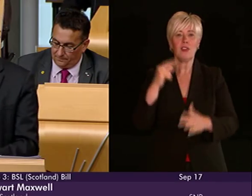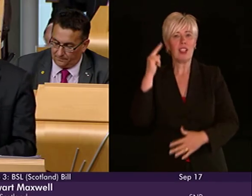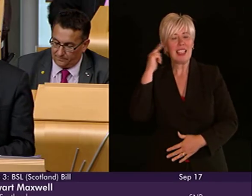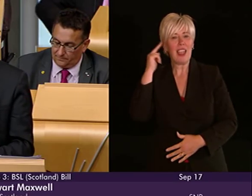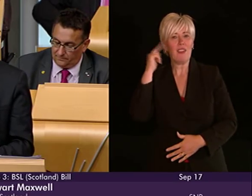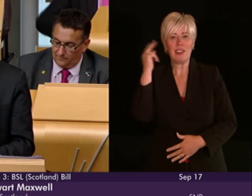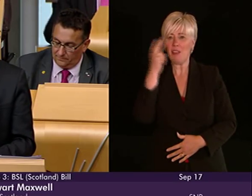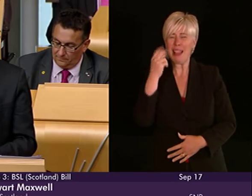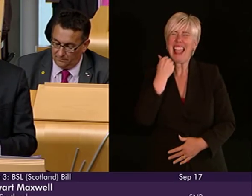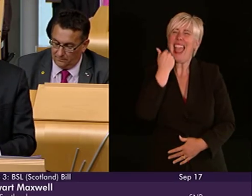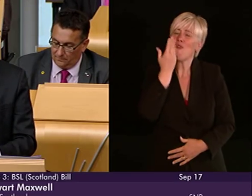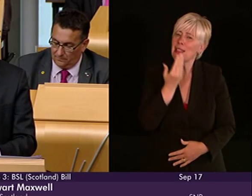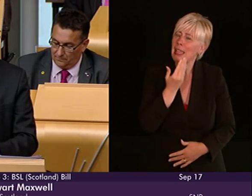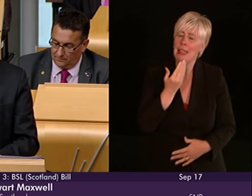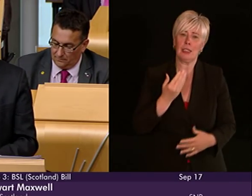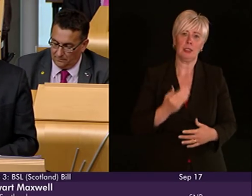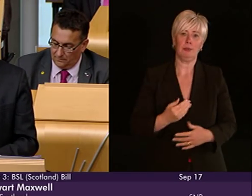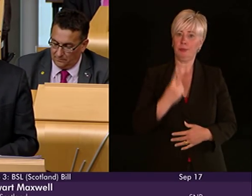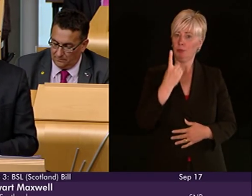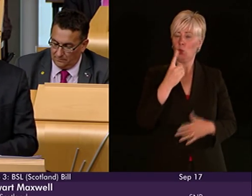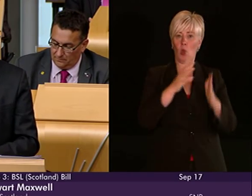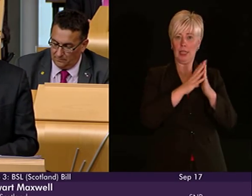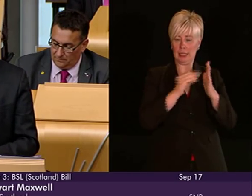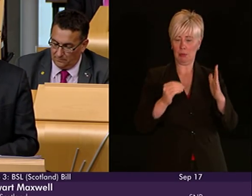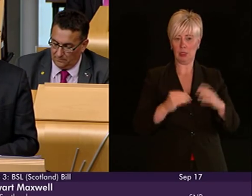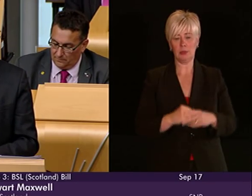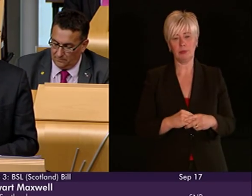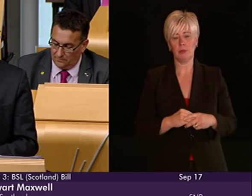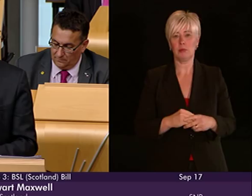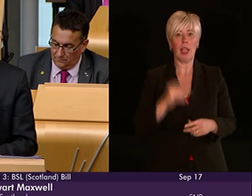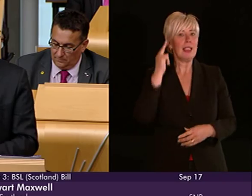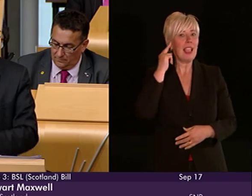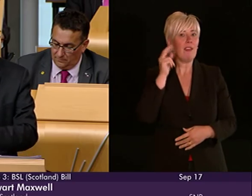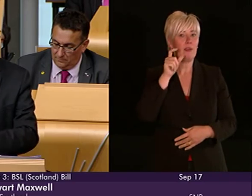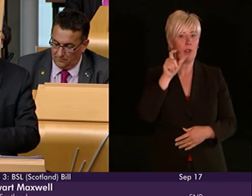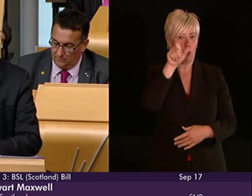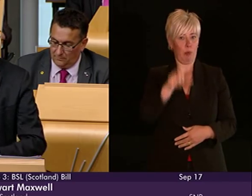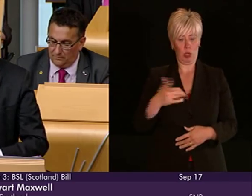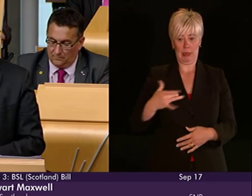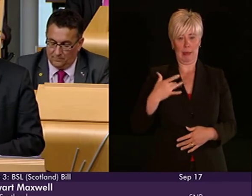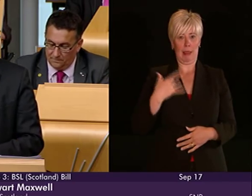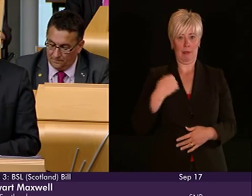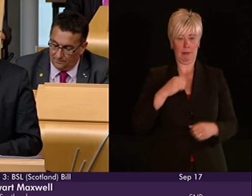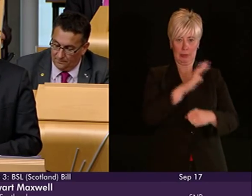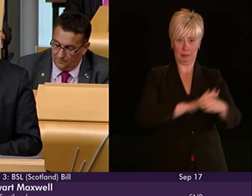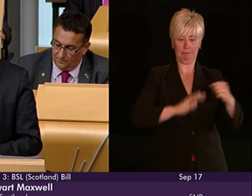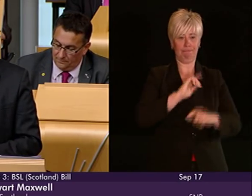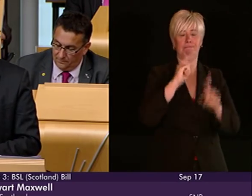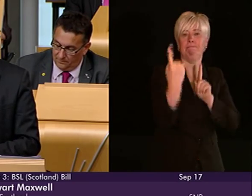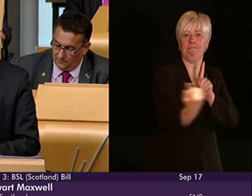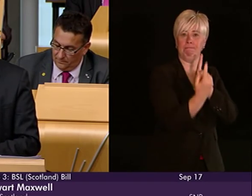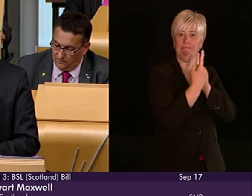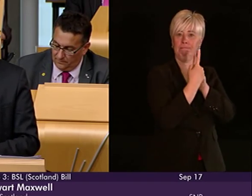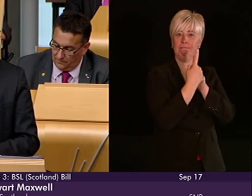I will give an example. A deaf constituent approached me and attempted to make an appointment